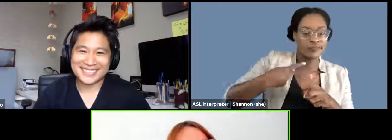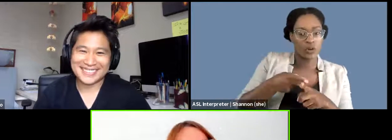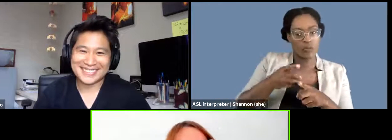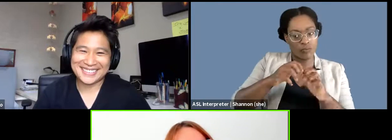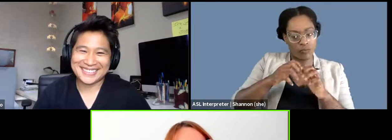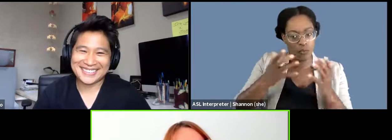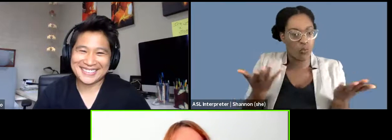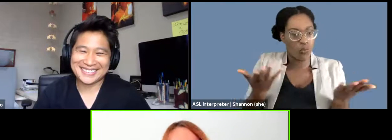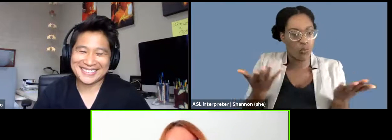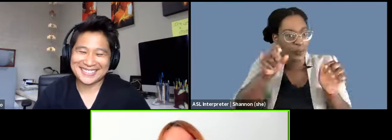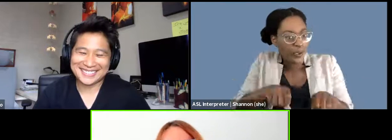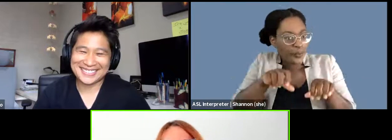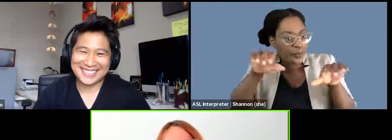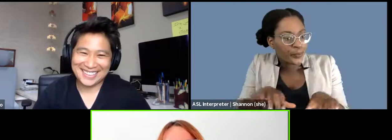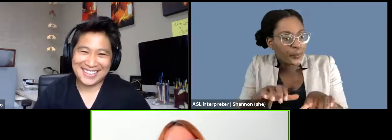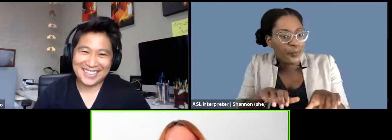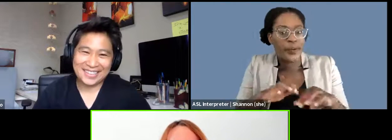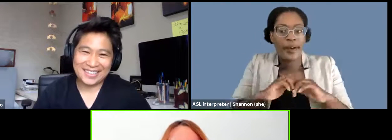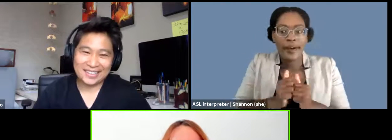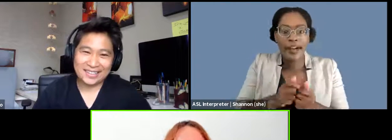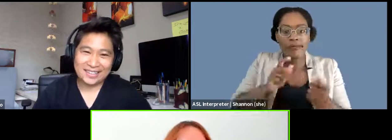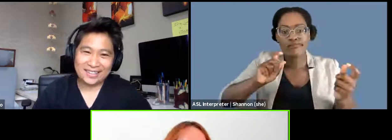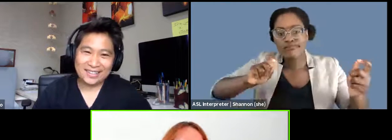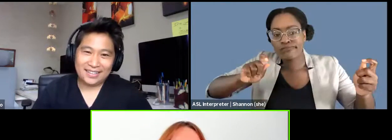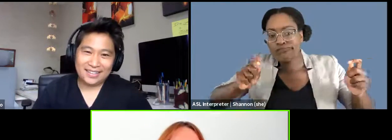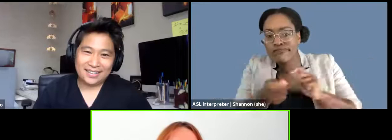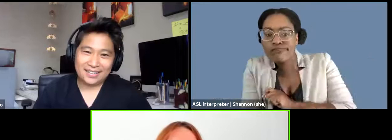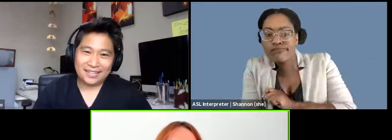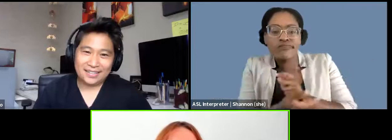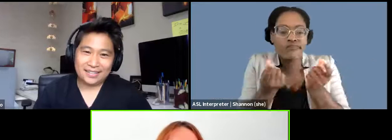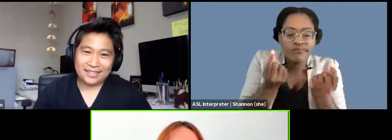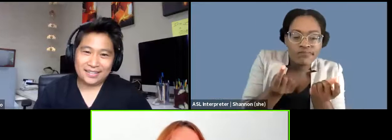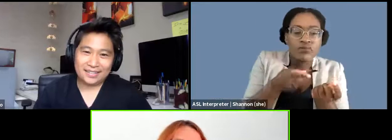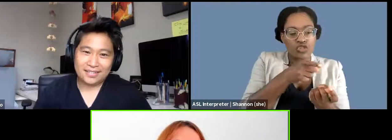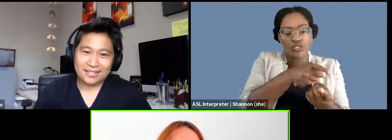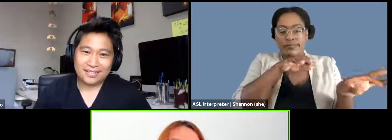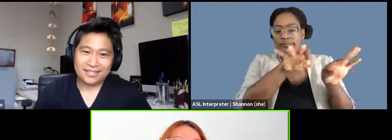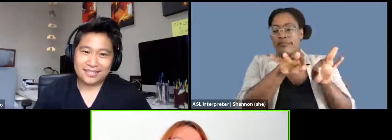Let's start, TDo, with a bit about your story and how you came to do the work that you do.